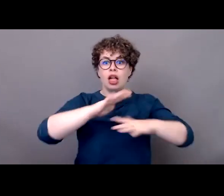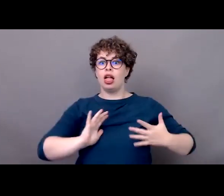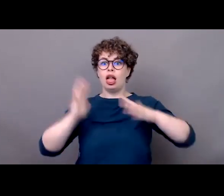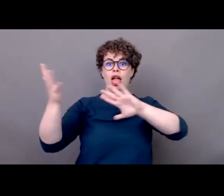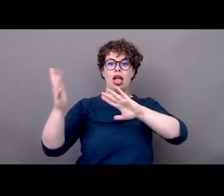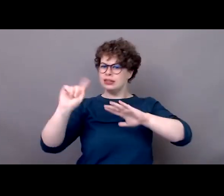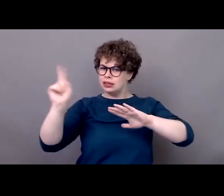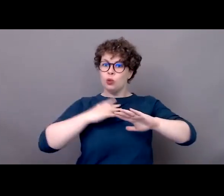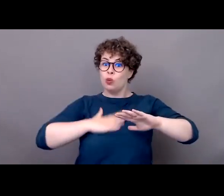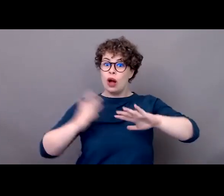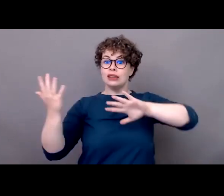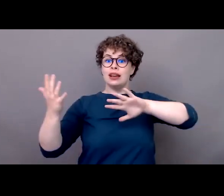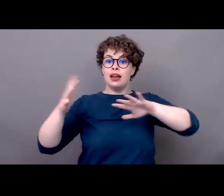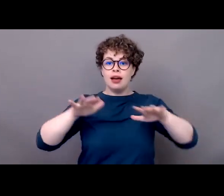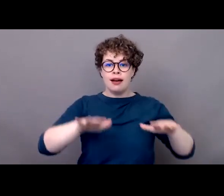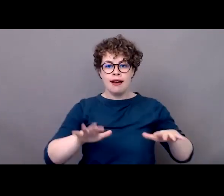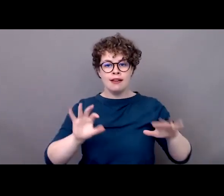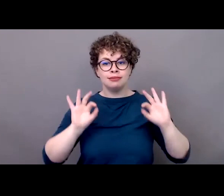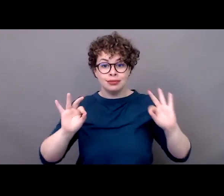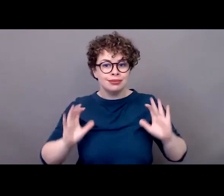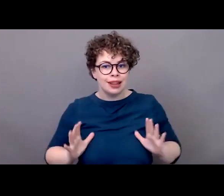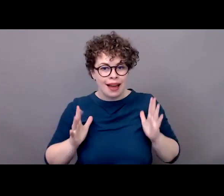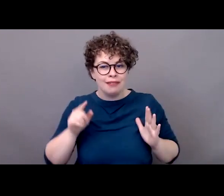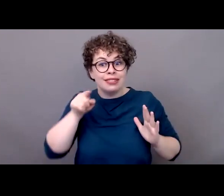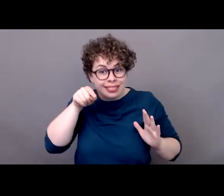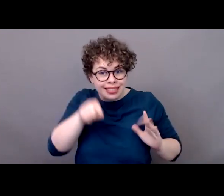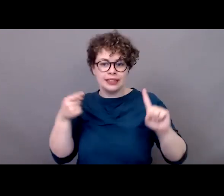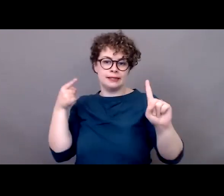Ladies and gentlemen, I look forward to welcoming everyone